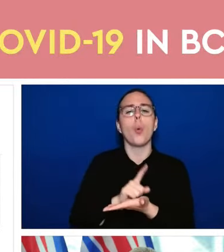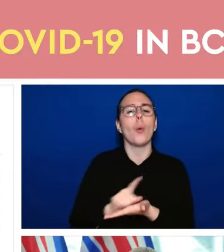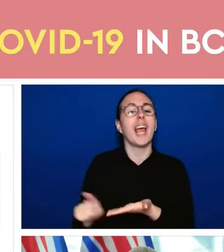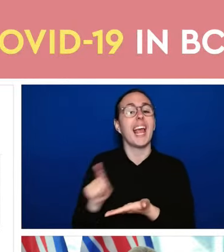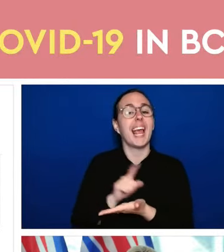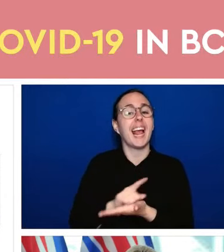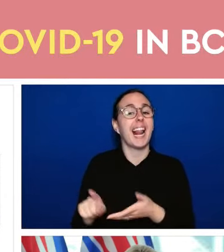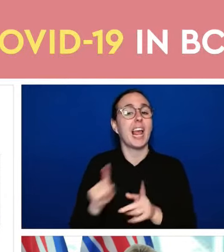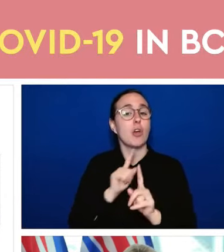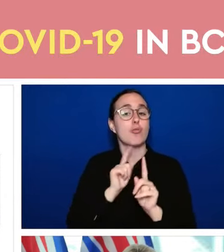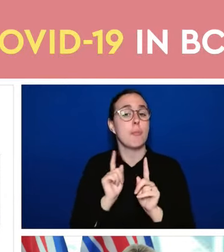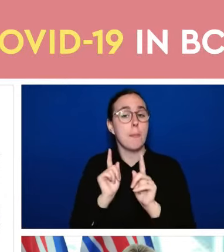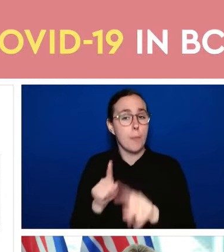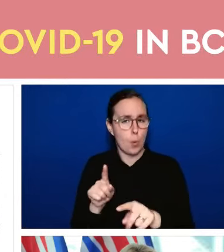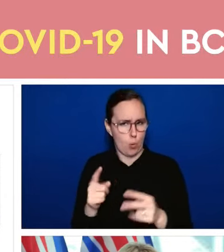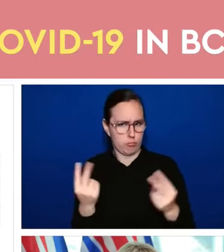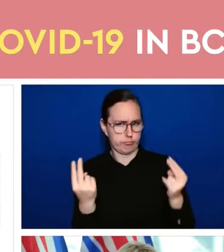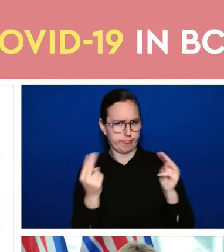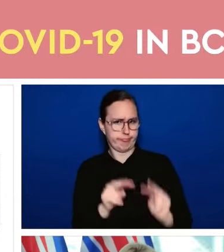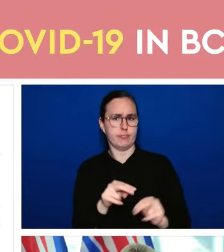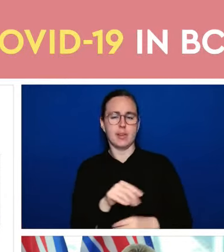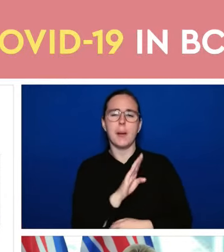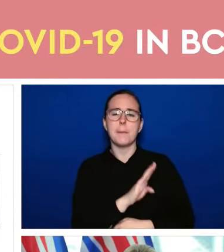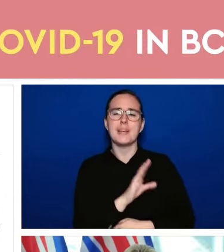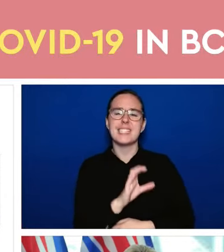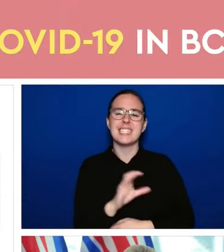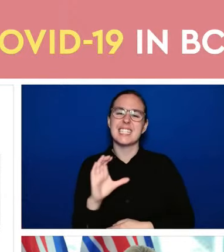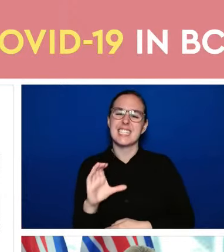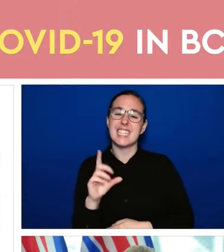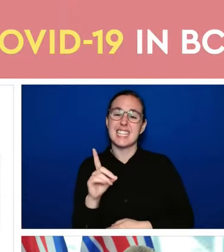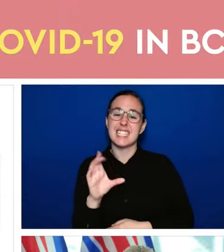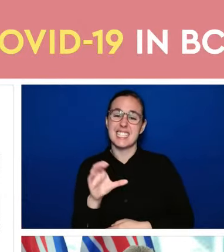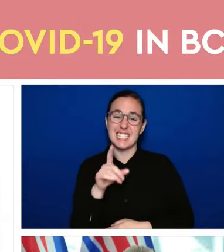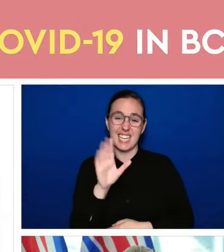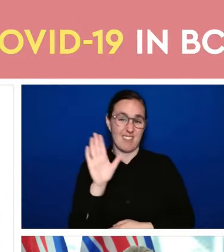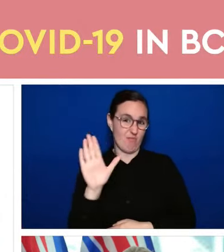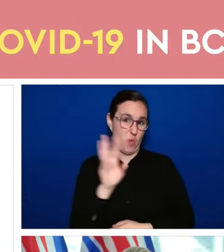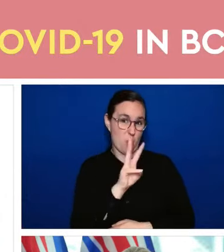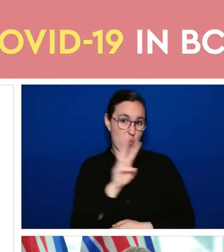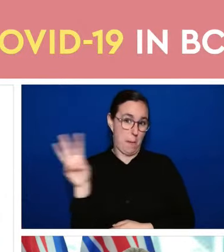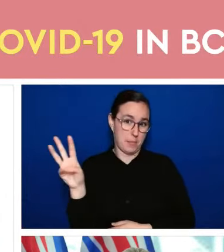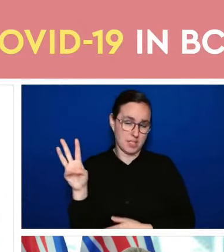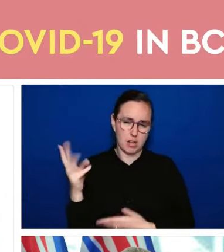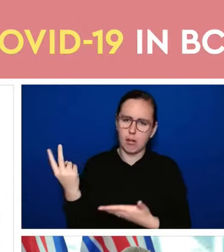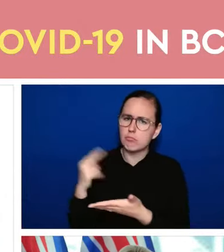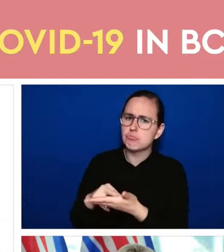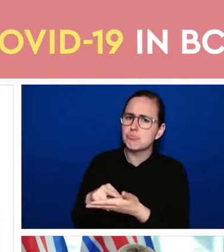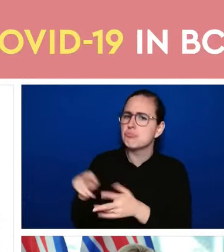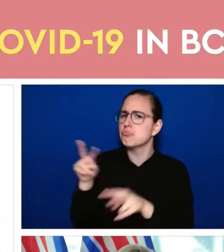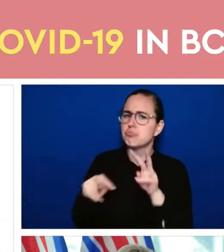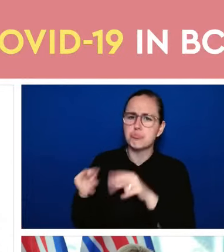over time- as well in the little